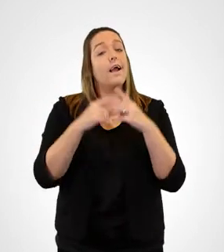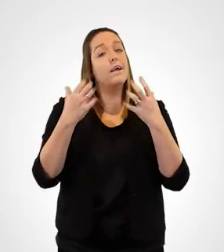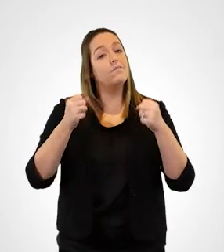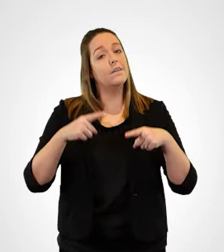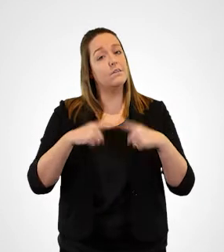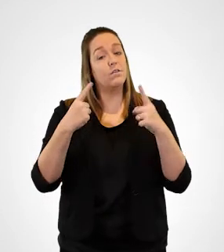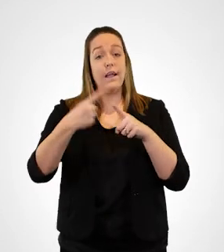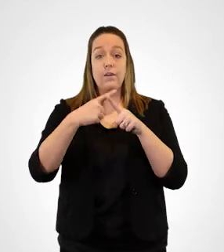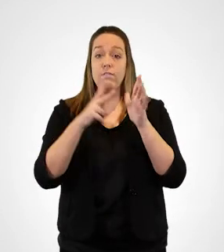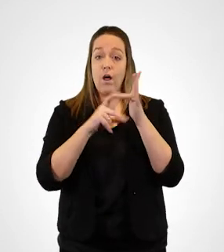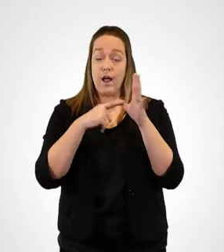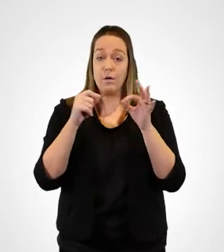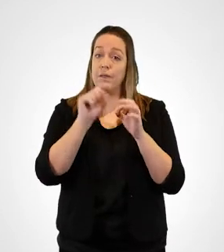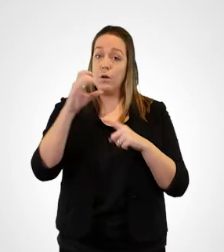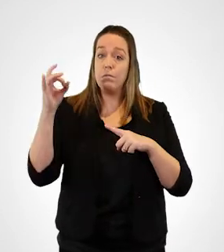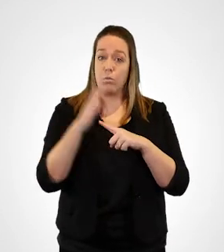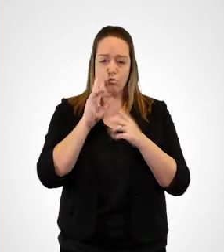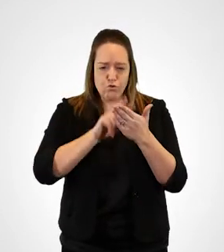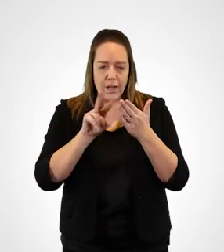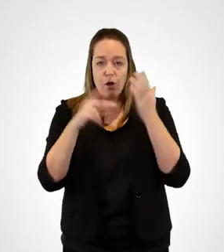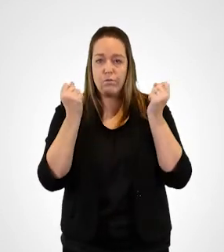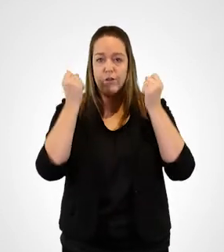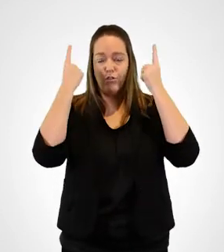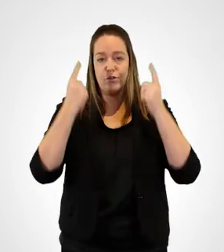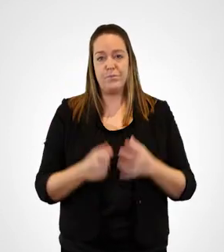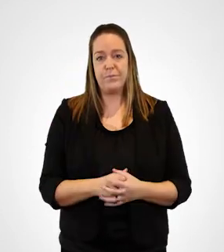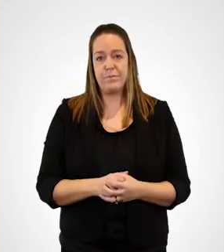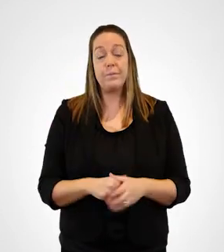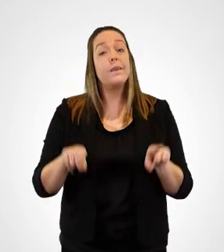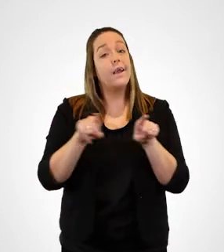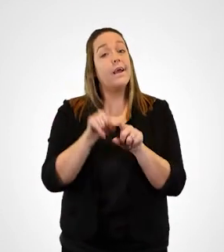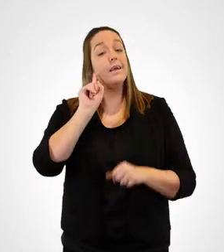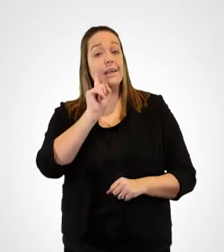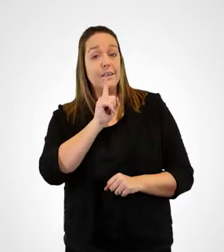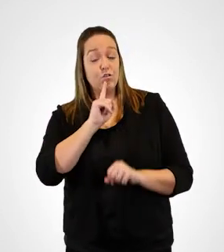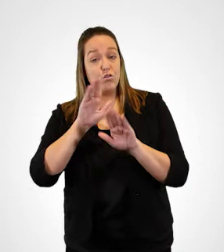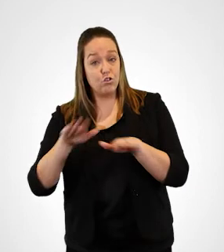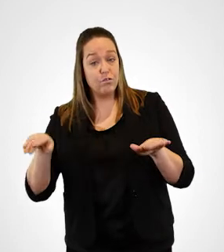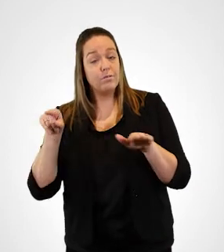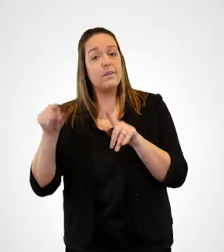English vocabulary is important for reading comprehension,